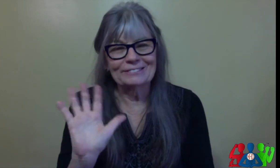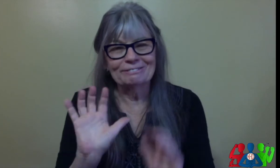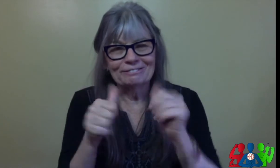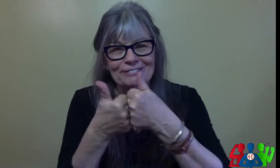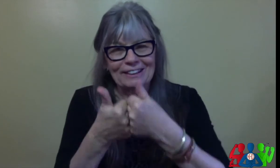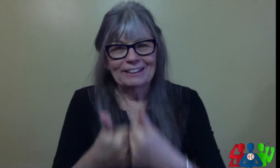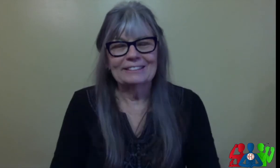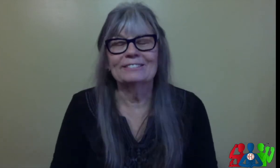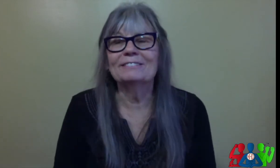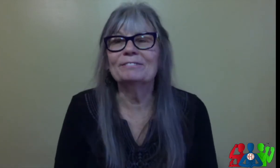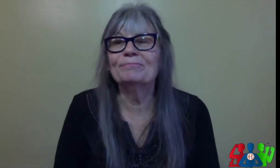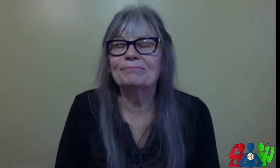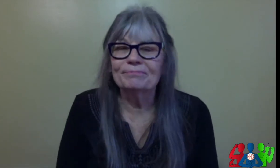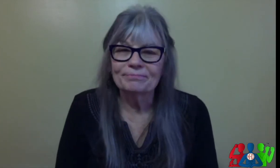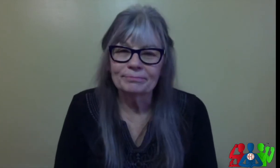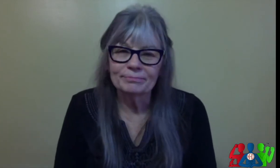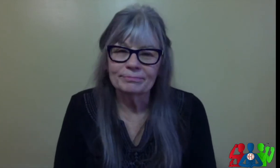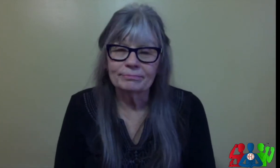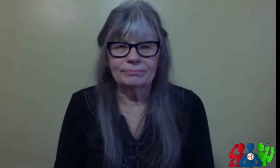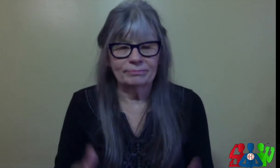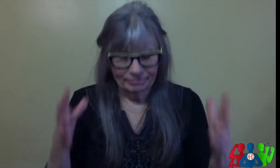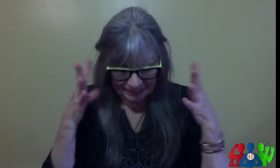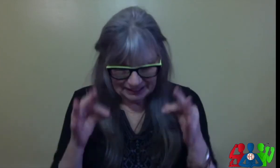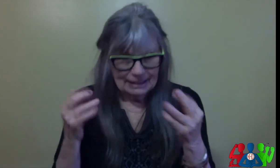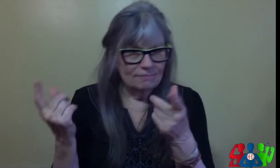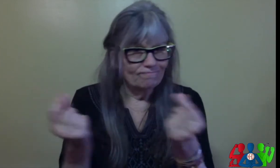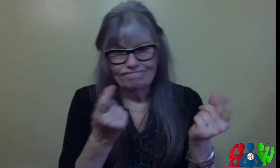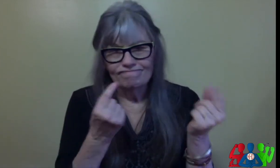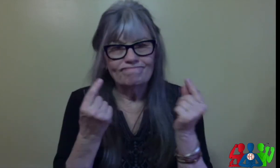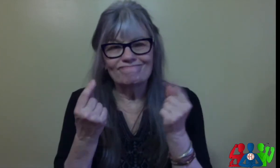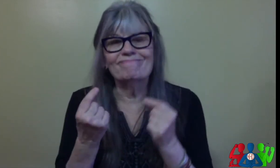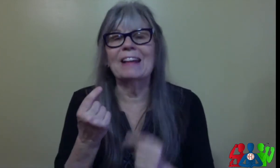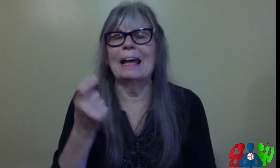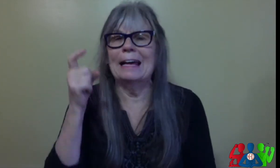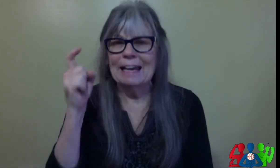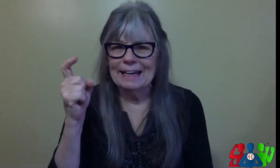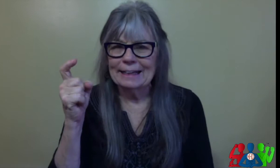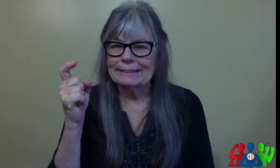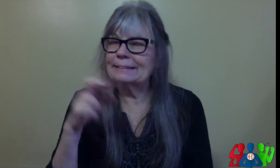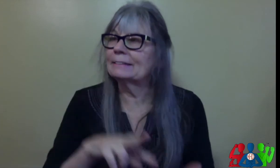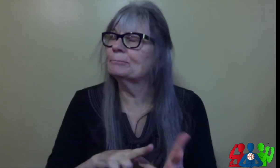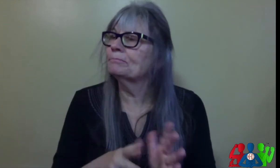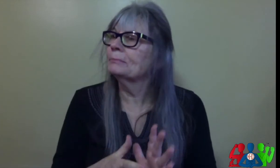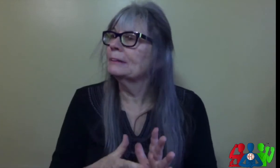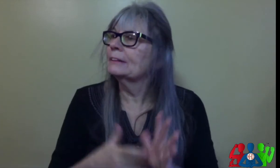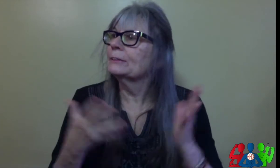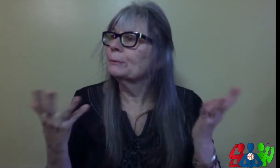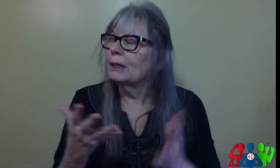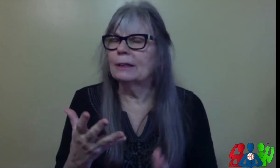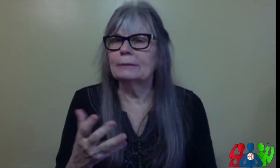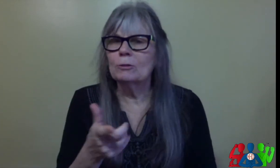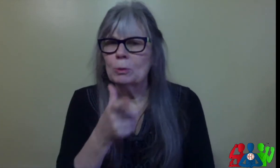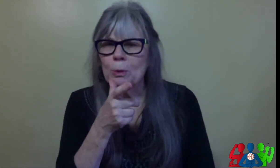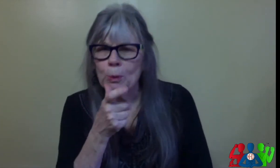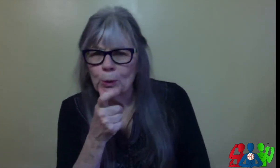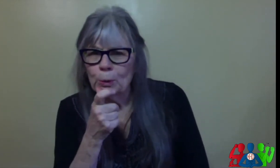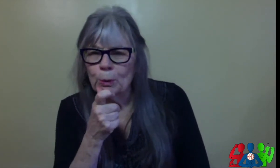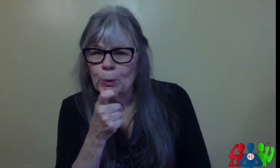true for many ABC books. X is always a challenge. So we decided to do something